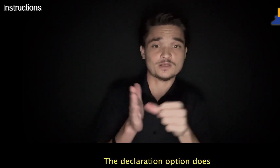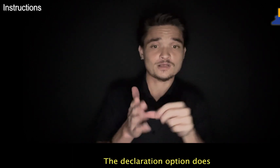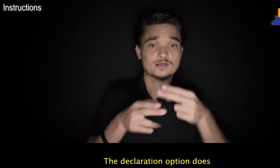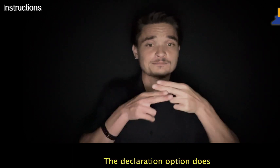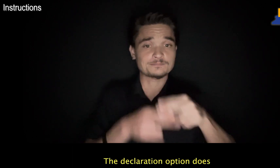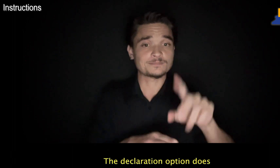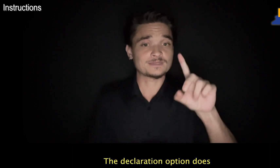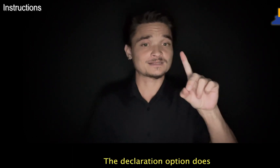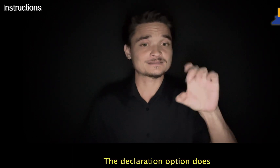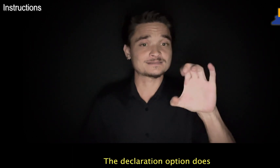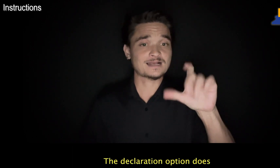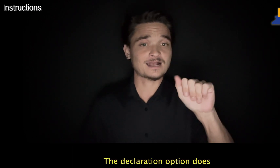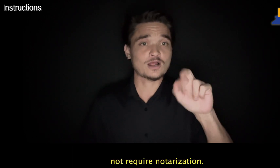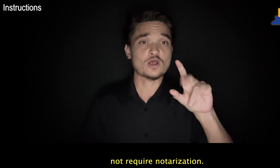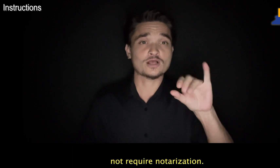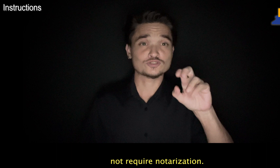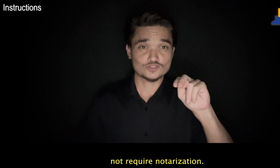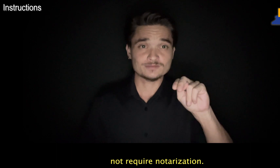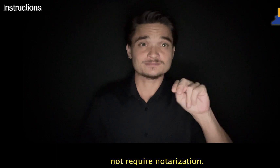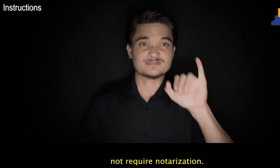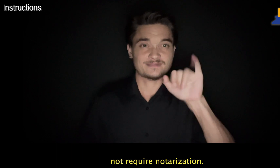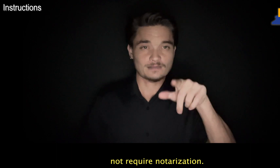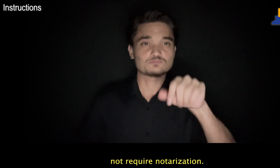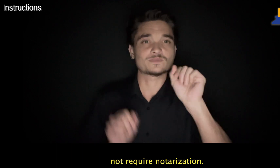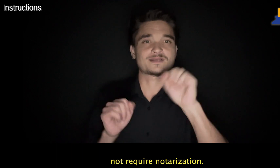The declaration option does not require notarization.